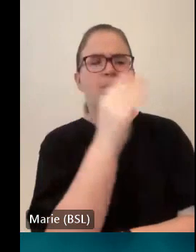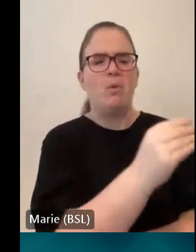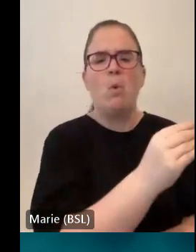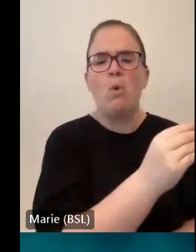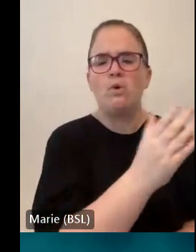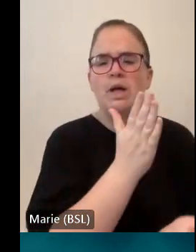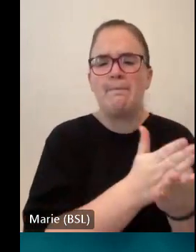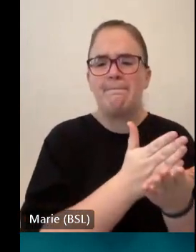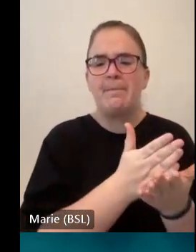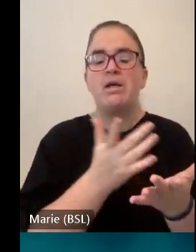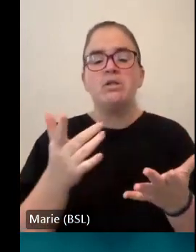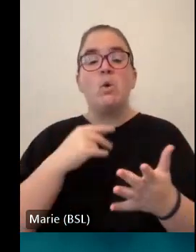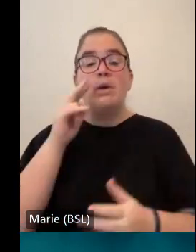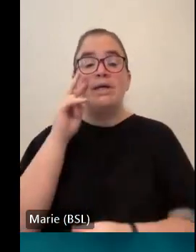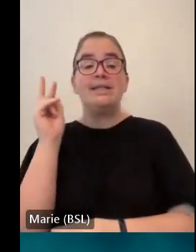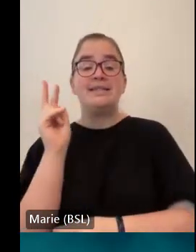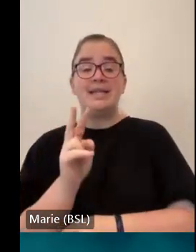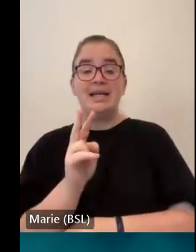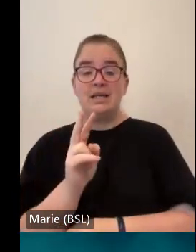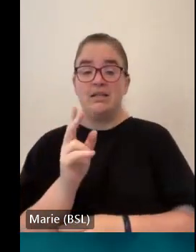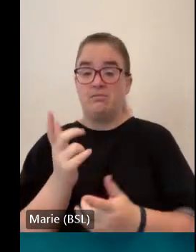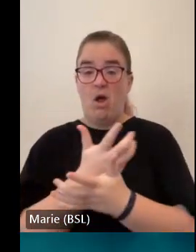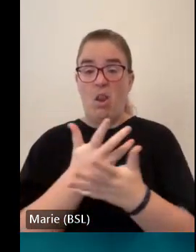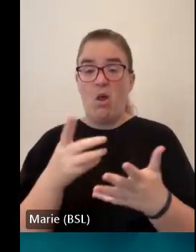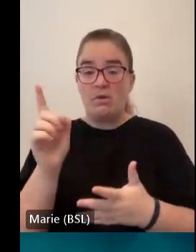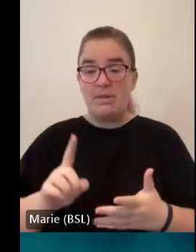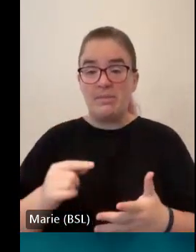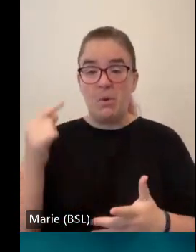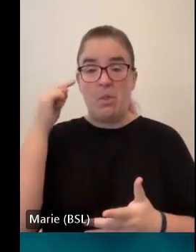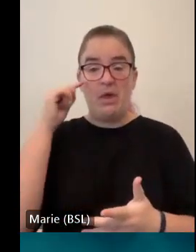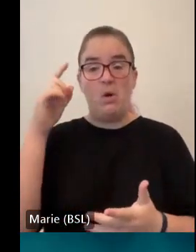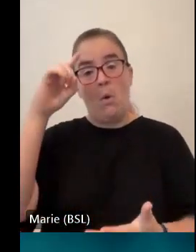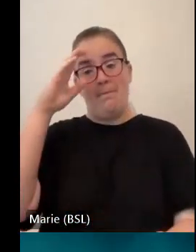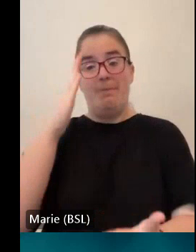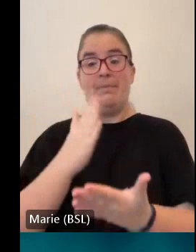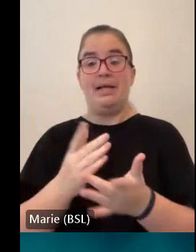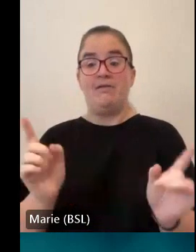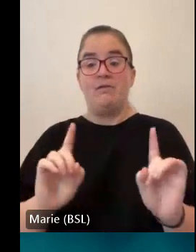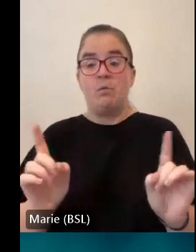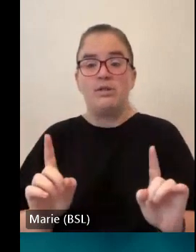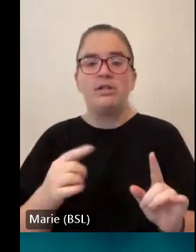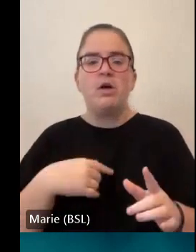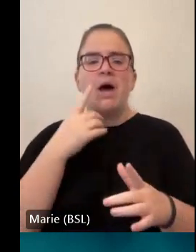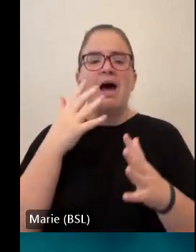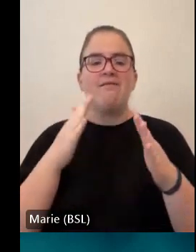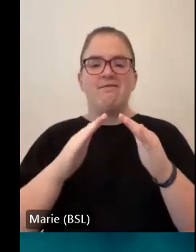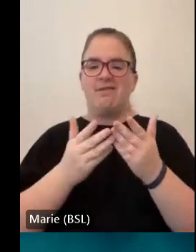So in fact what we see contrary to, as I say, perhaps popular belief, we see a fairly equal split.